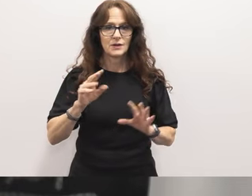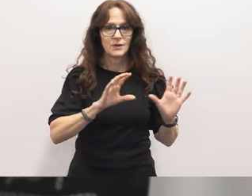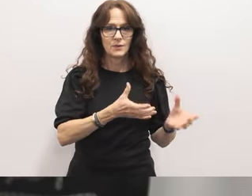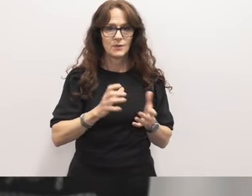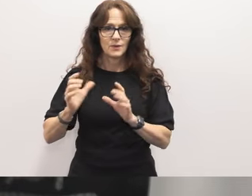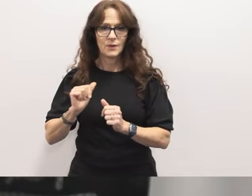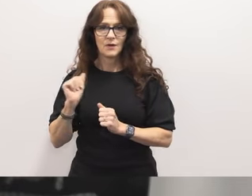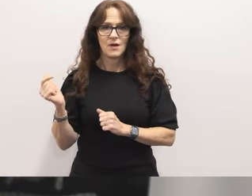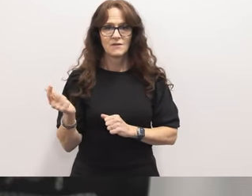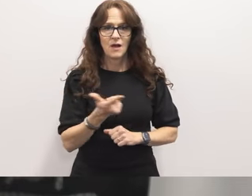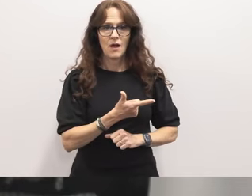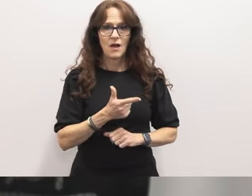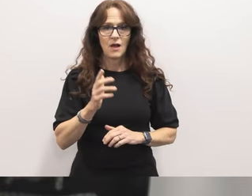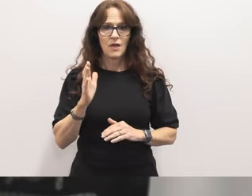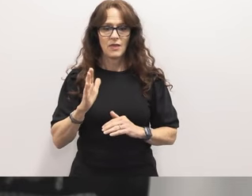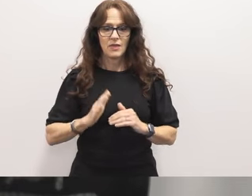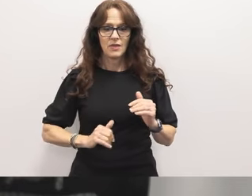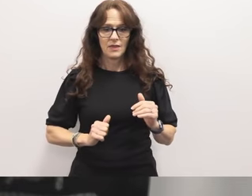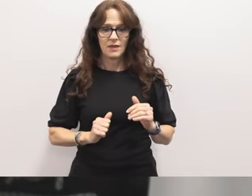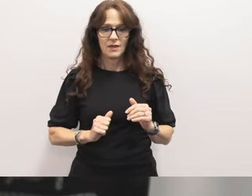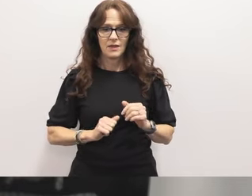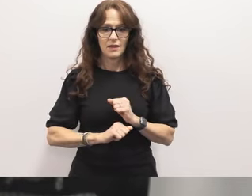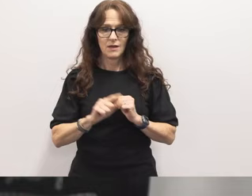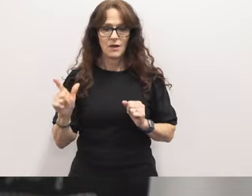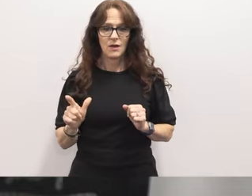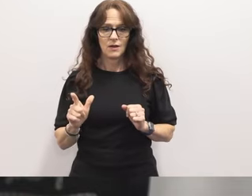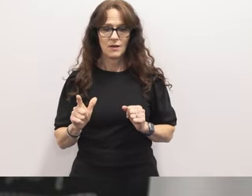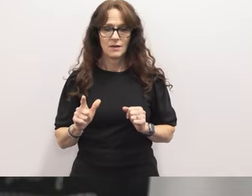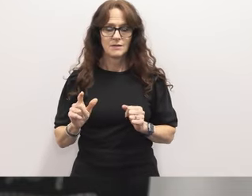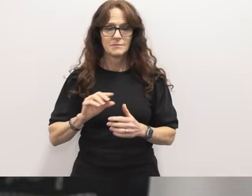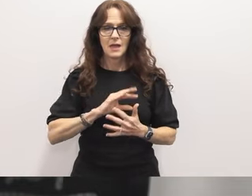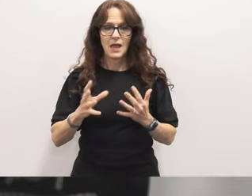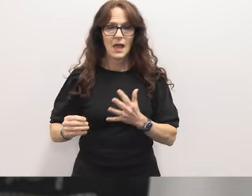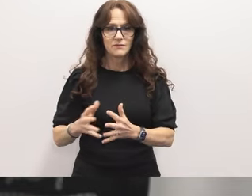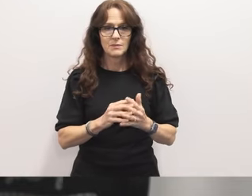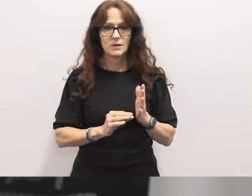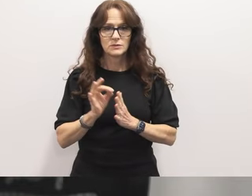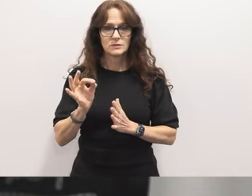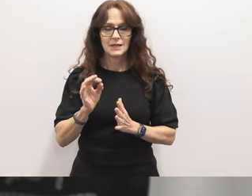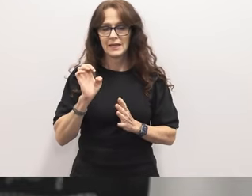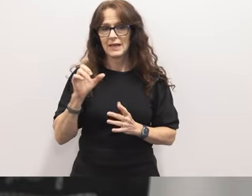than everyone. So my African-American student scores in ELA and math